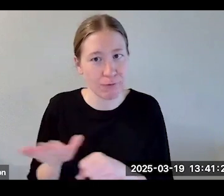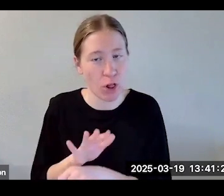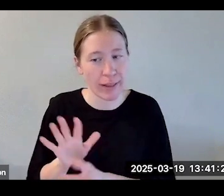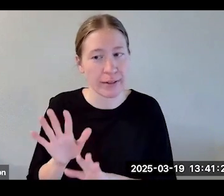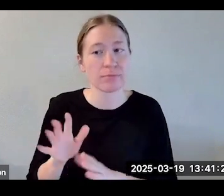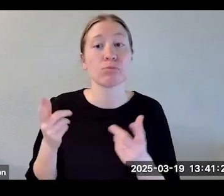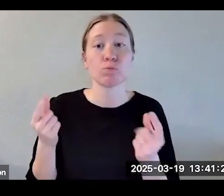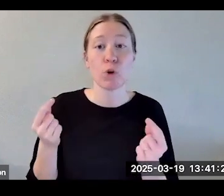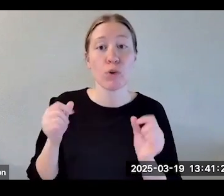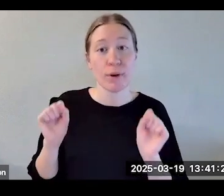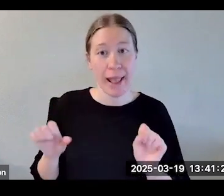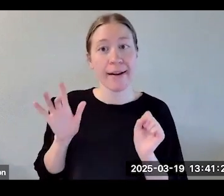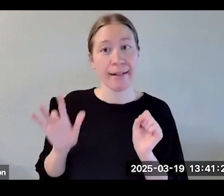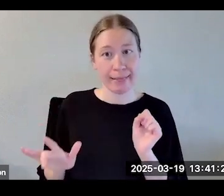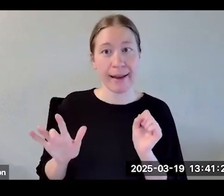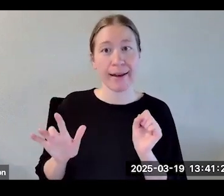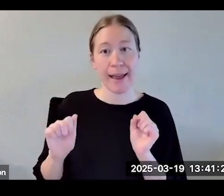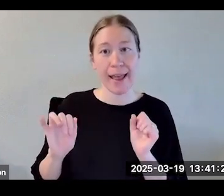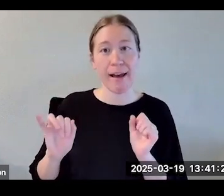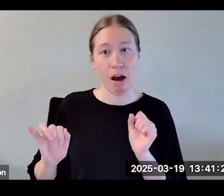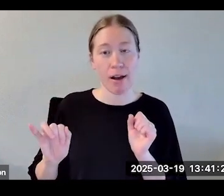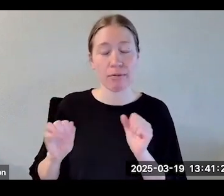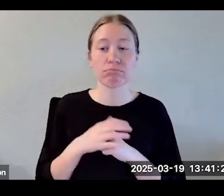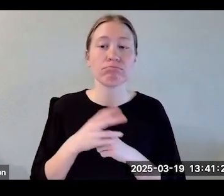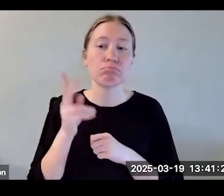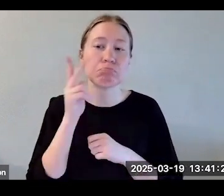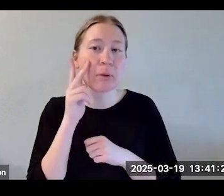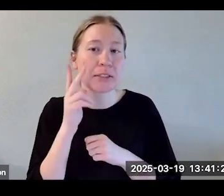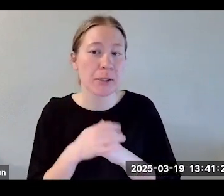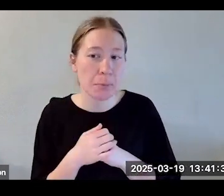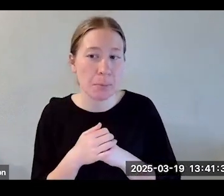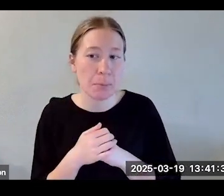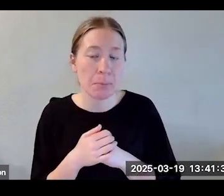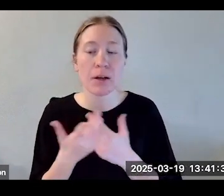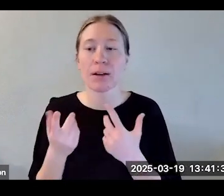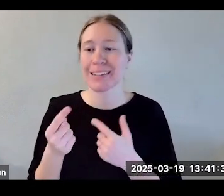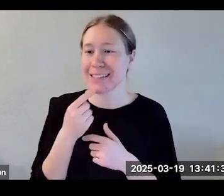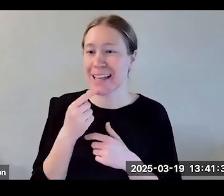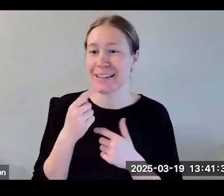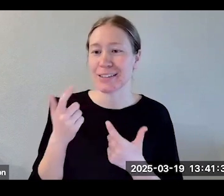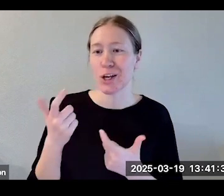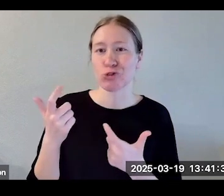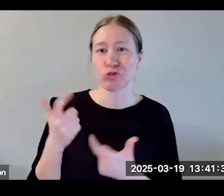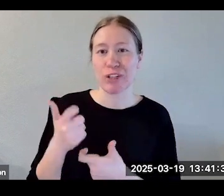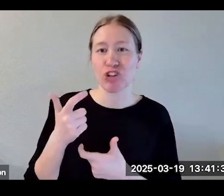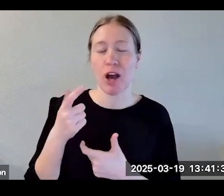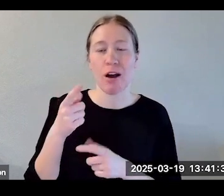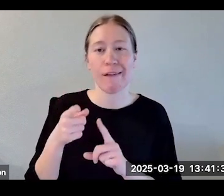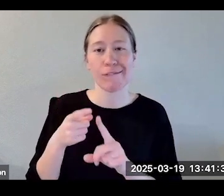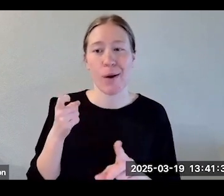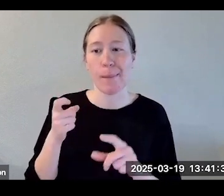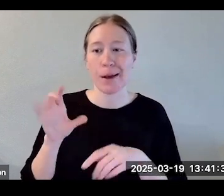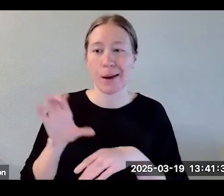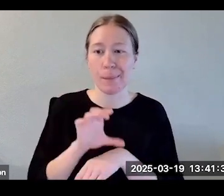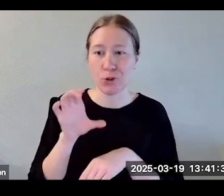And we're getting alt text that just reads, "A screenshot of a computer. AI-generated content may be incorrect."